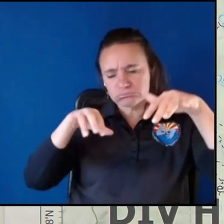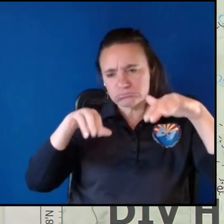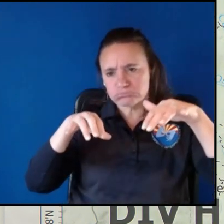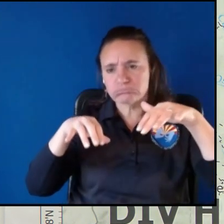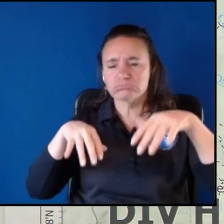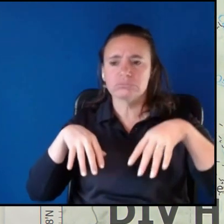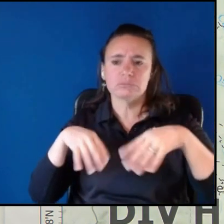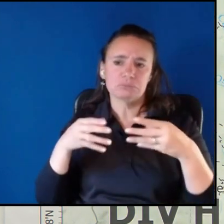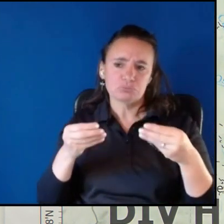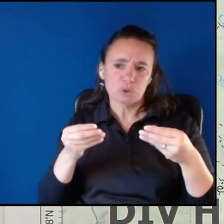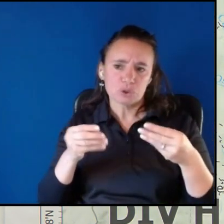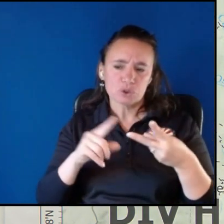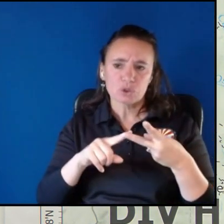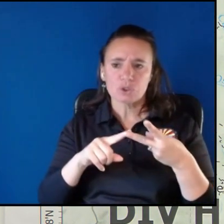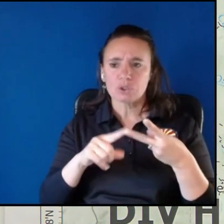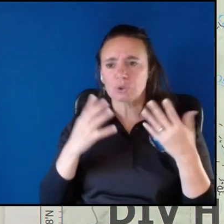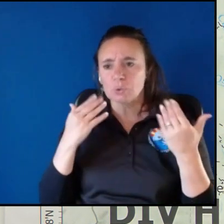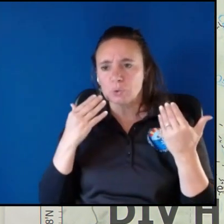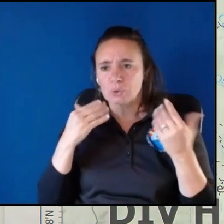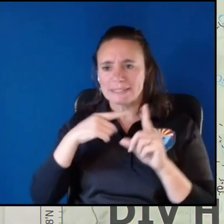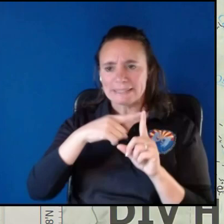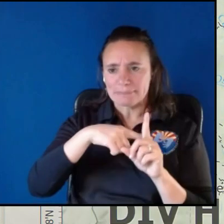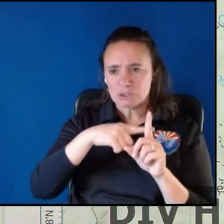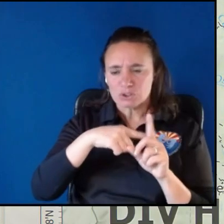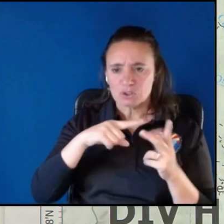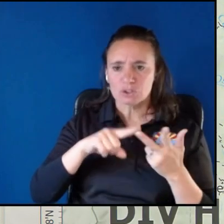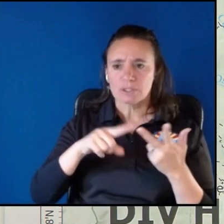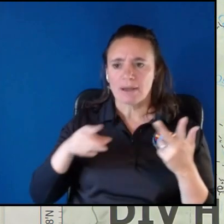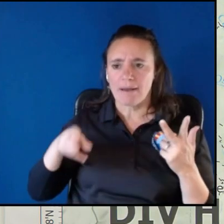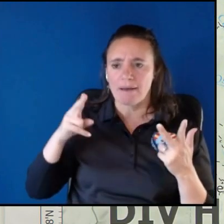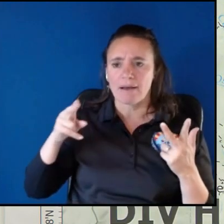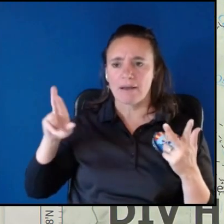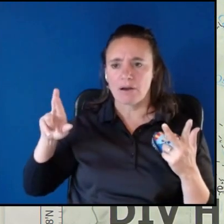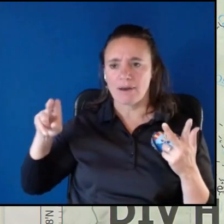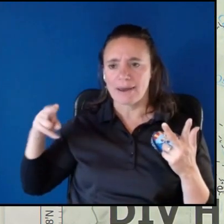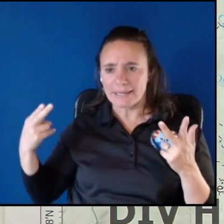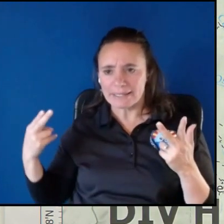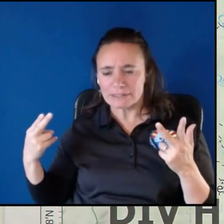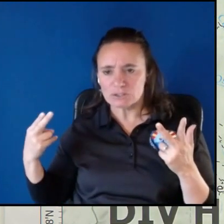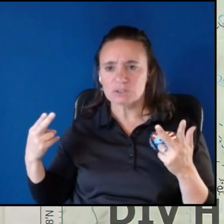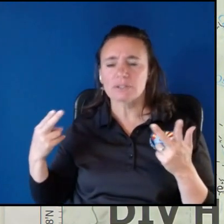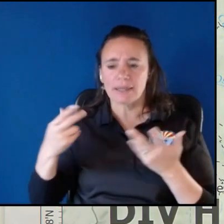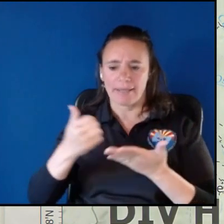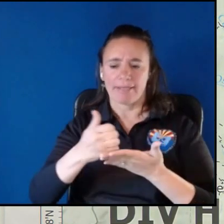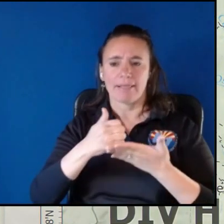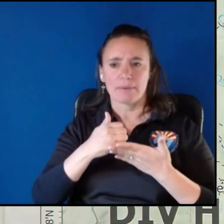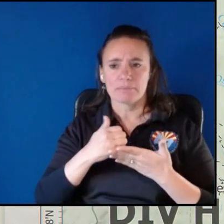that are really benefiting us and allowing us more time and more options. As we get more time, we get